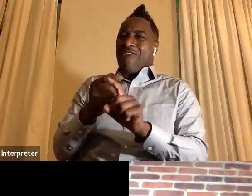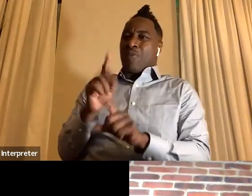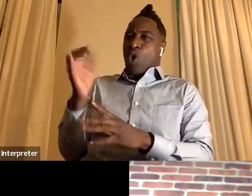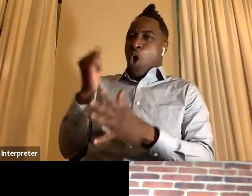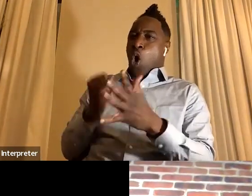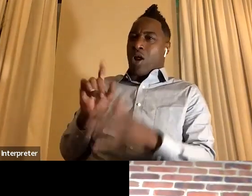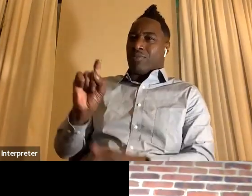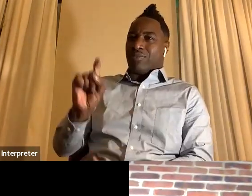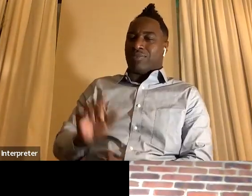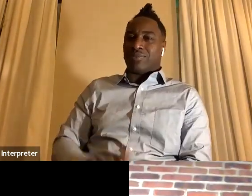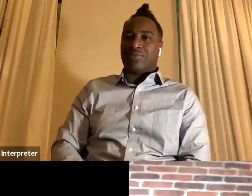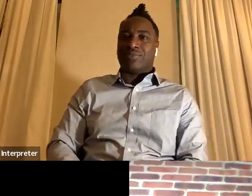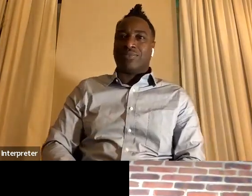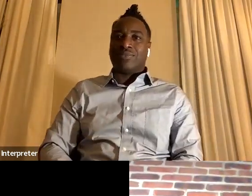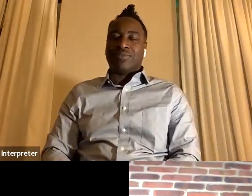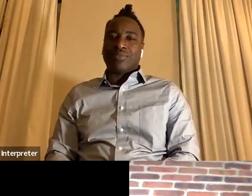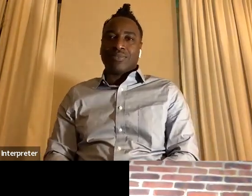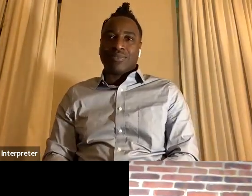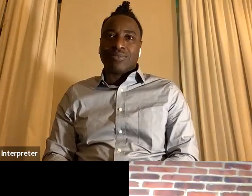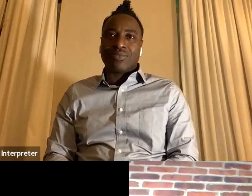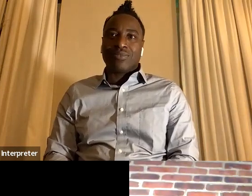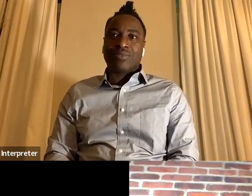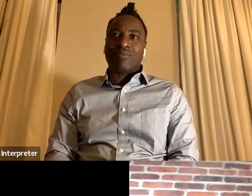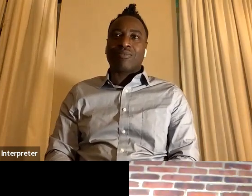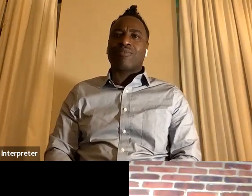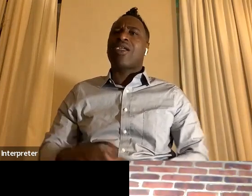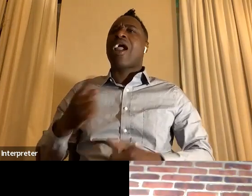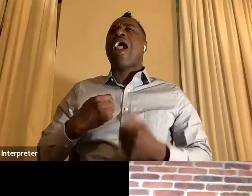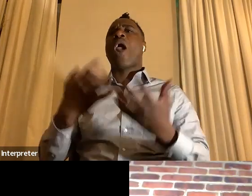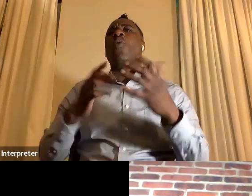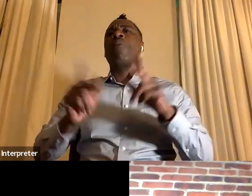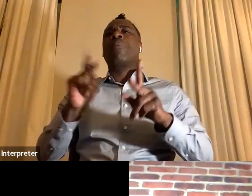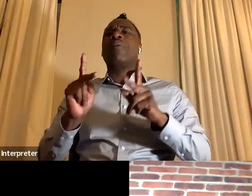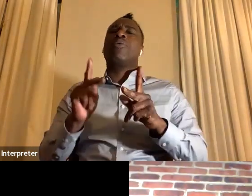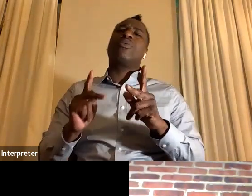Well, my piece, I want people to take away the importance of giving back